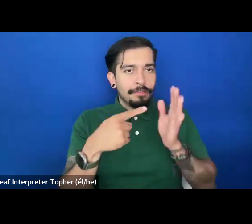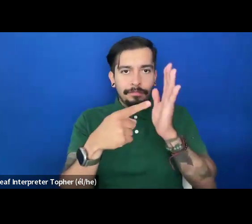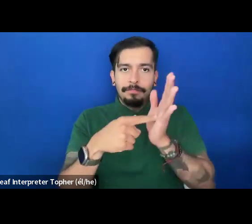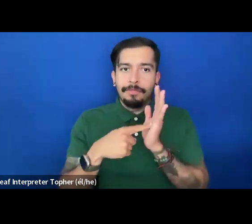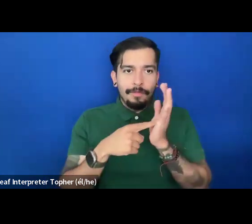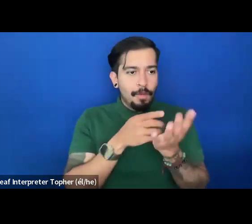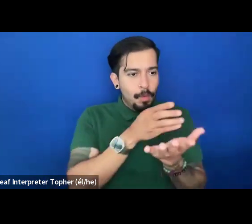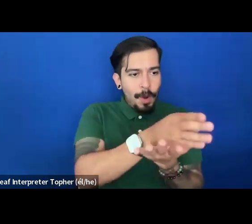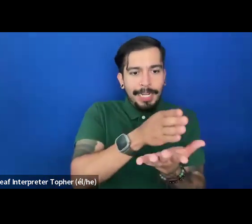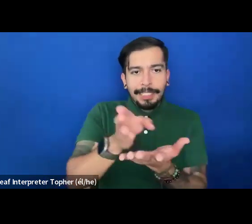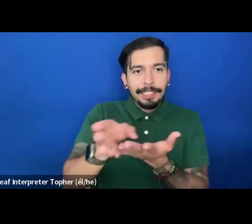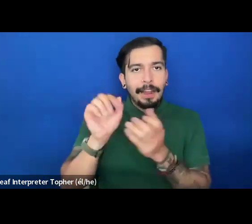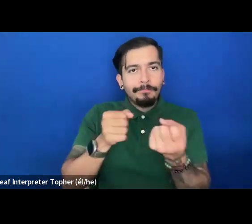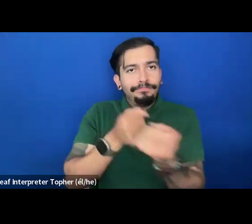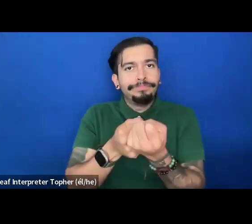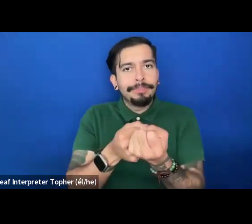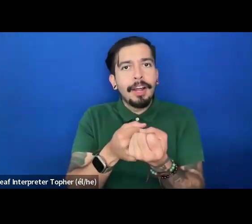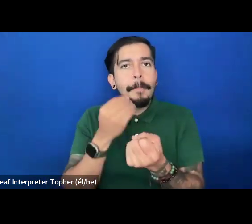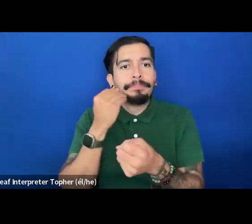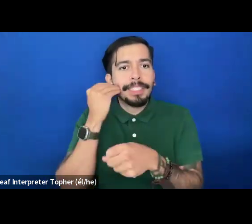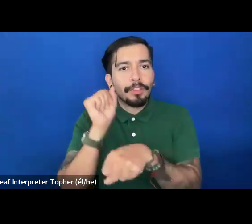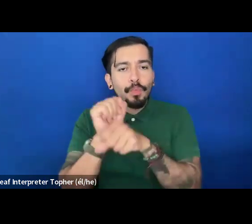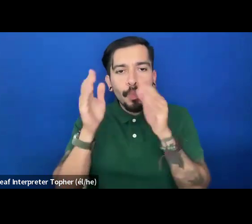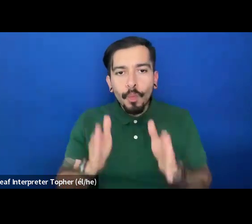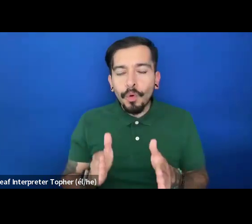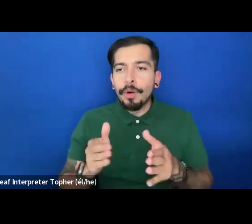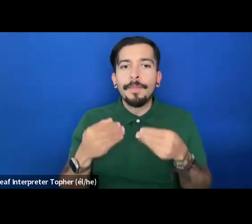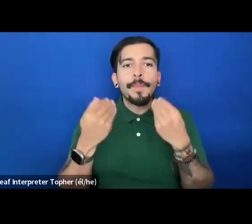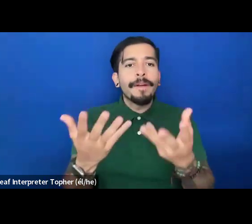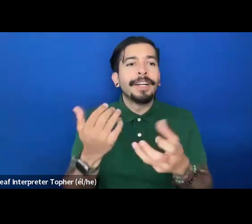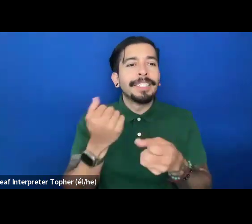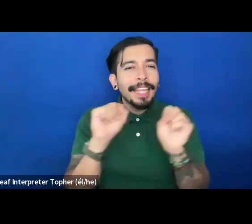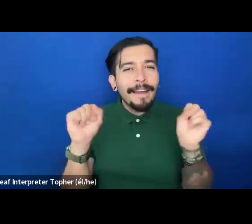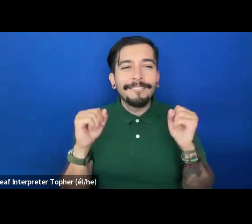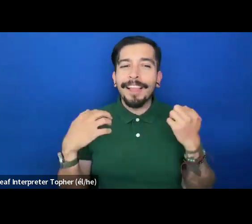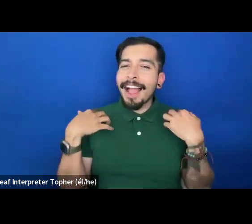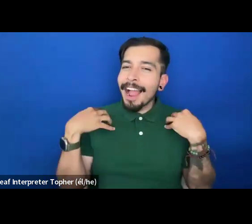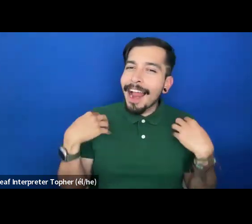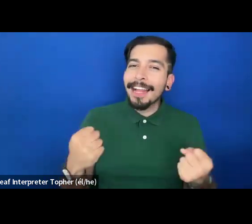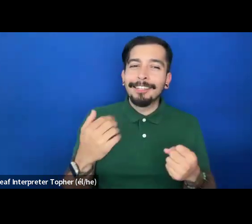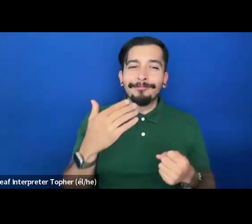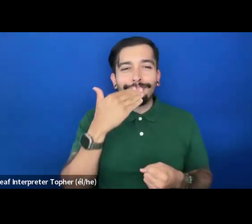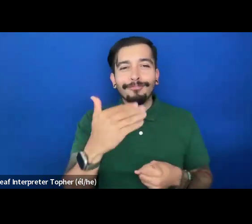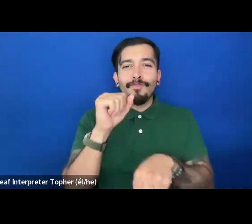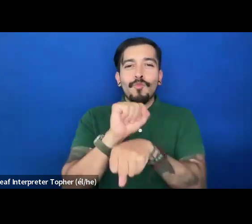safe, uh, and healthy working conditions, knowing your rights, not being exploitative.